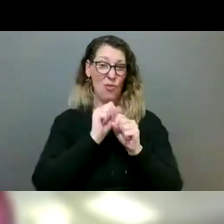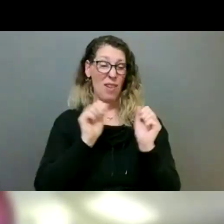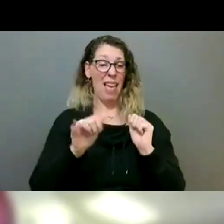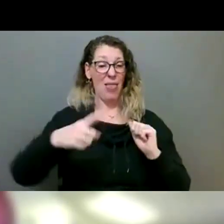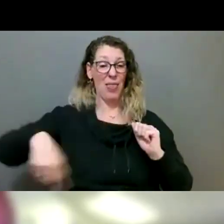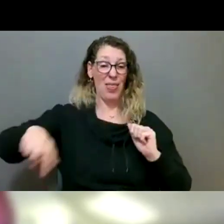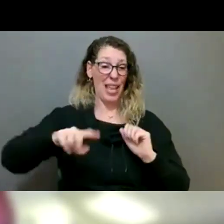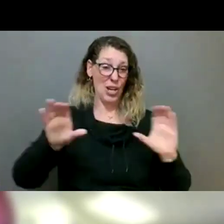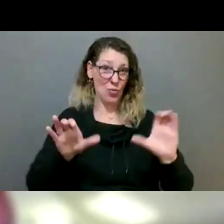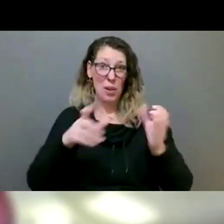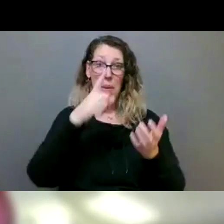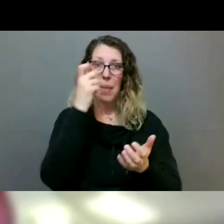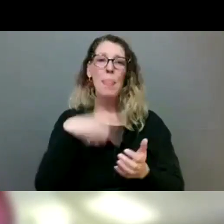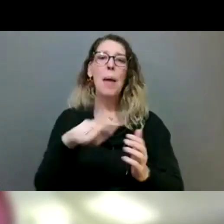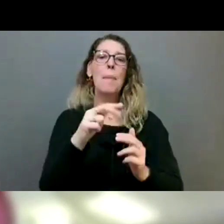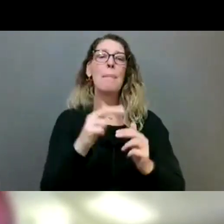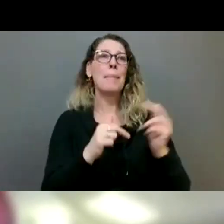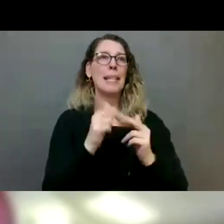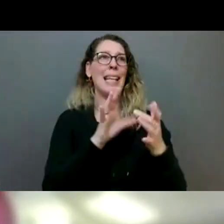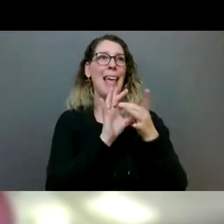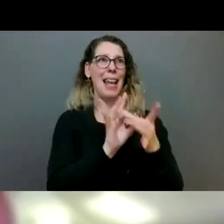doing, because they're building those connections to where they need to